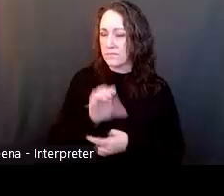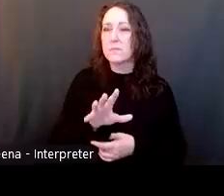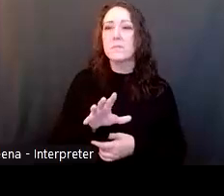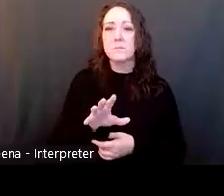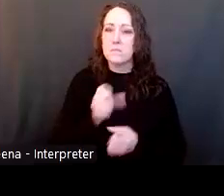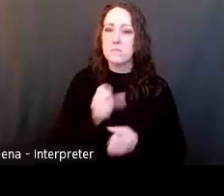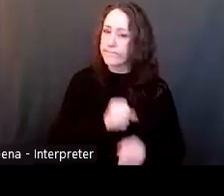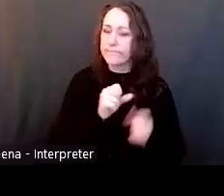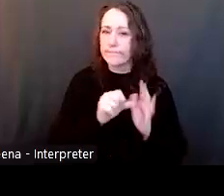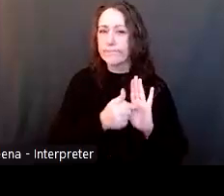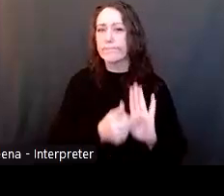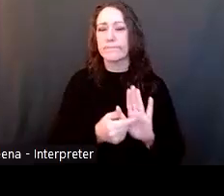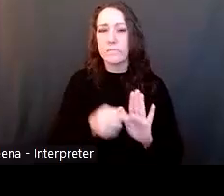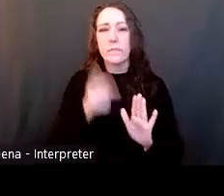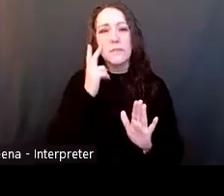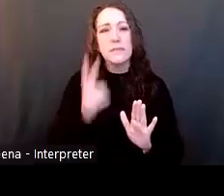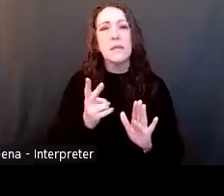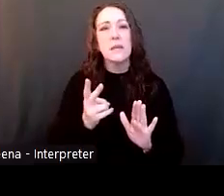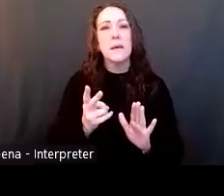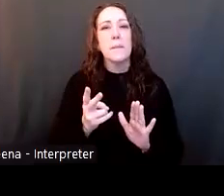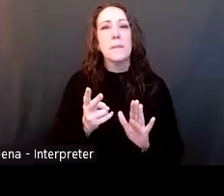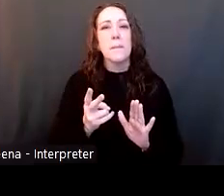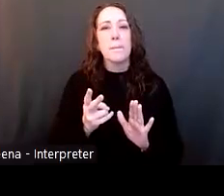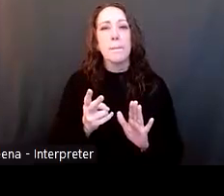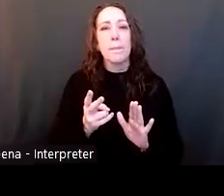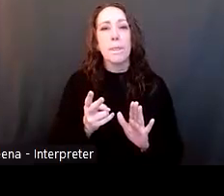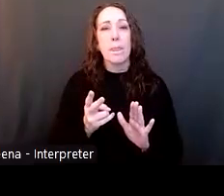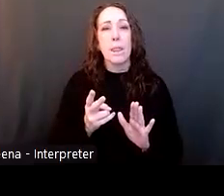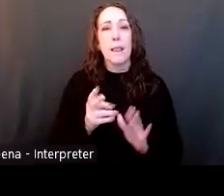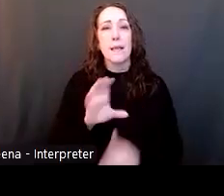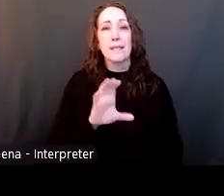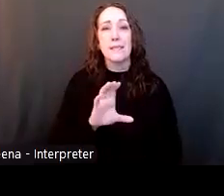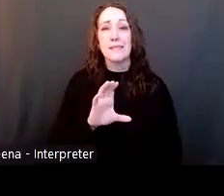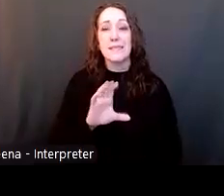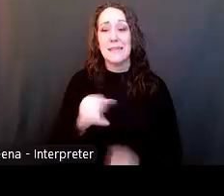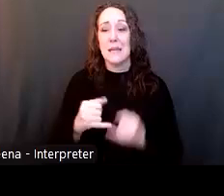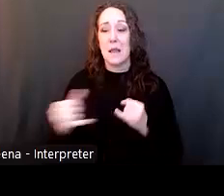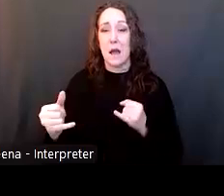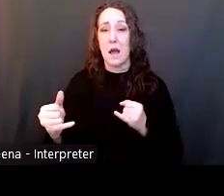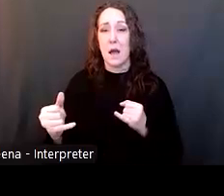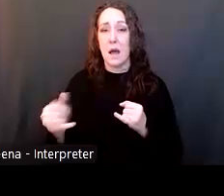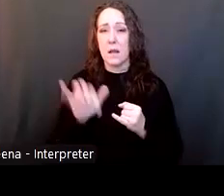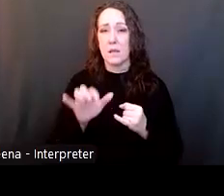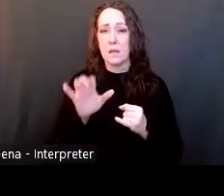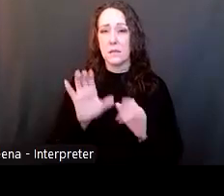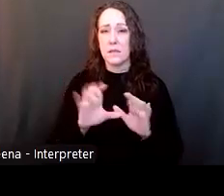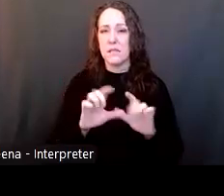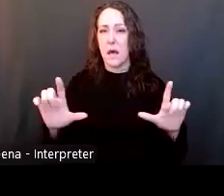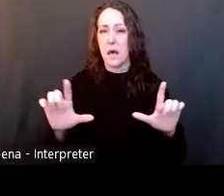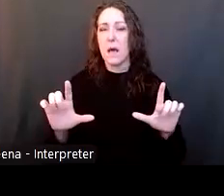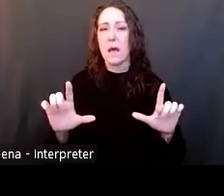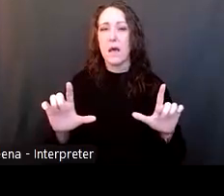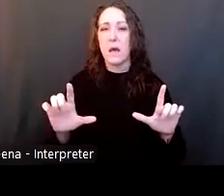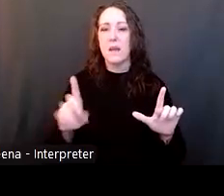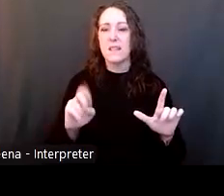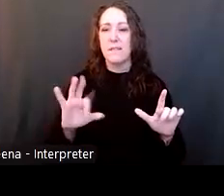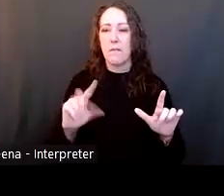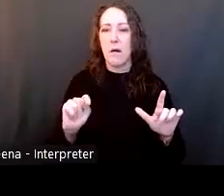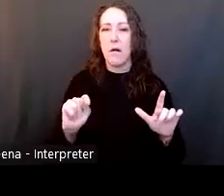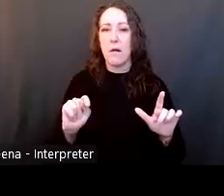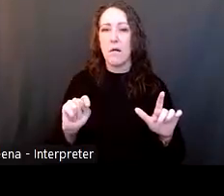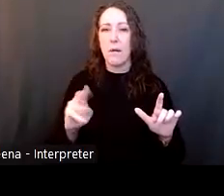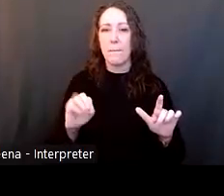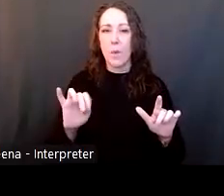you can see uh on the C line of this slide that the default mode Network seemed to be the most